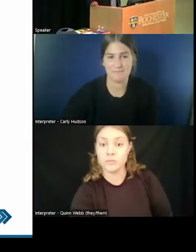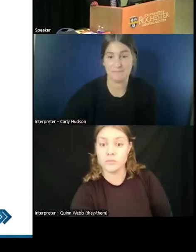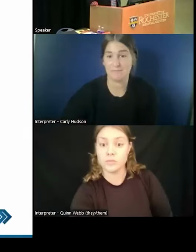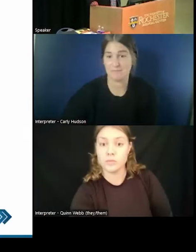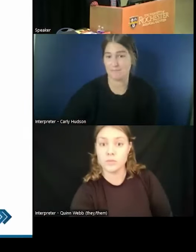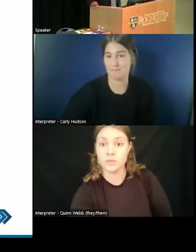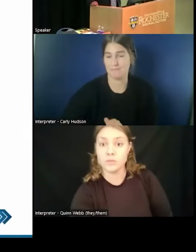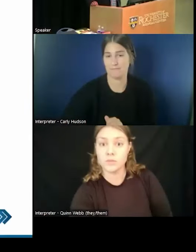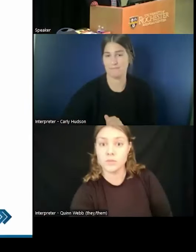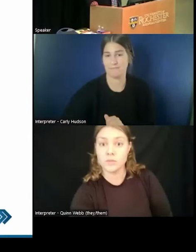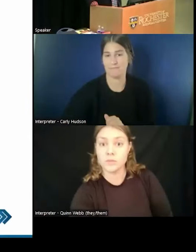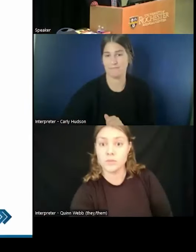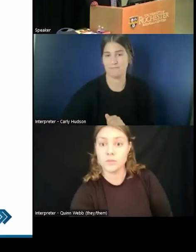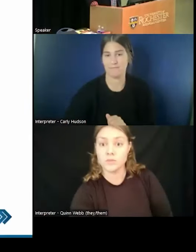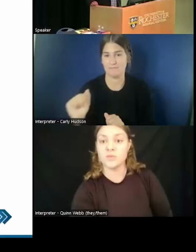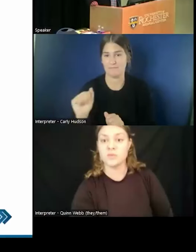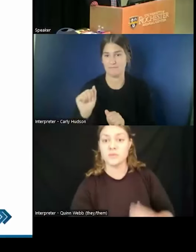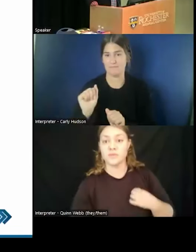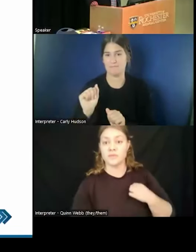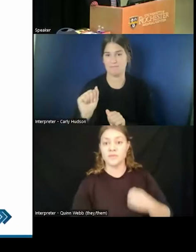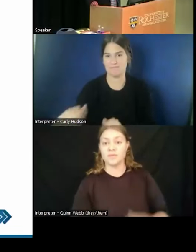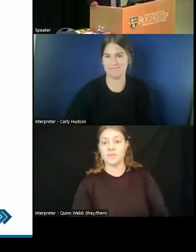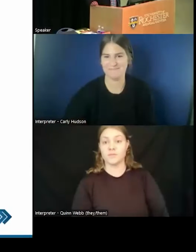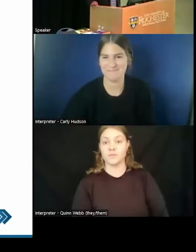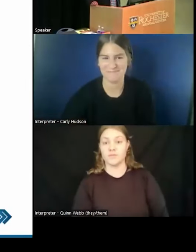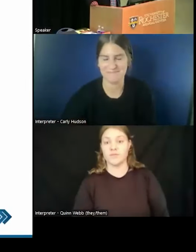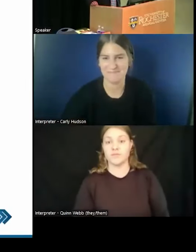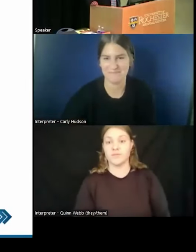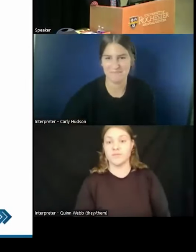hospital he would not go to the doctor he always felt like it was a waste of his time because when